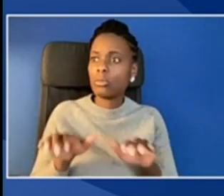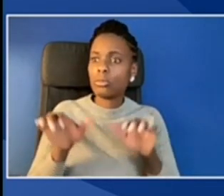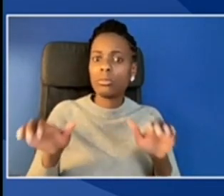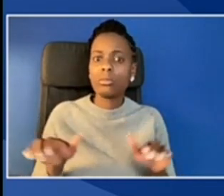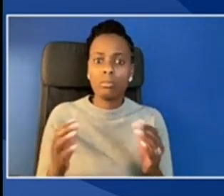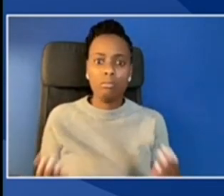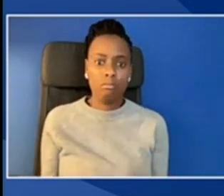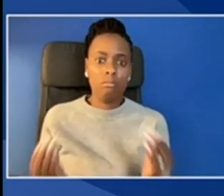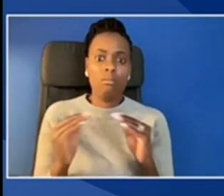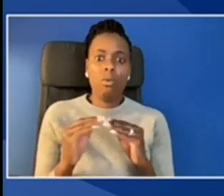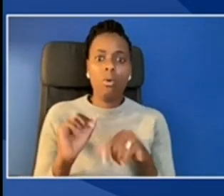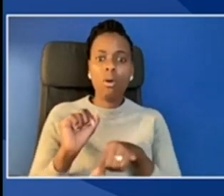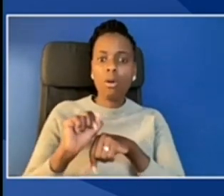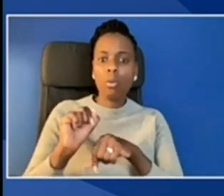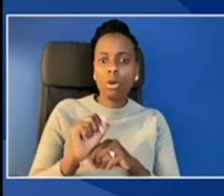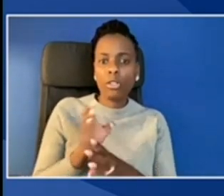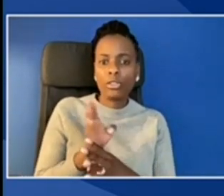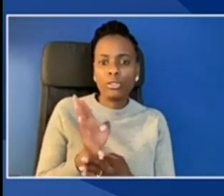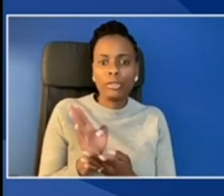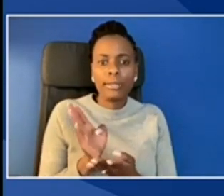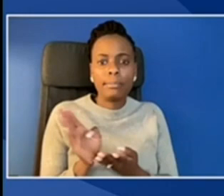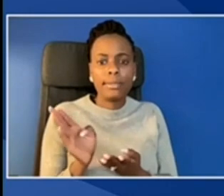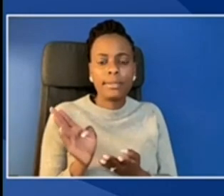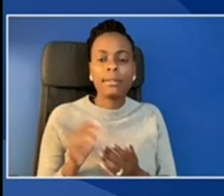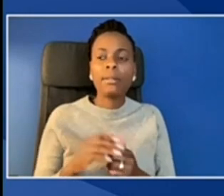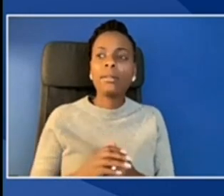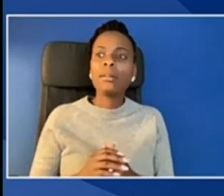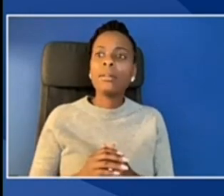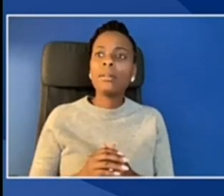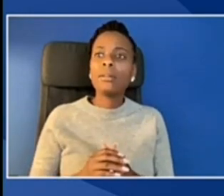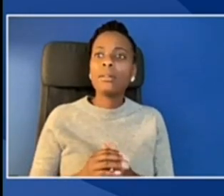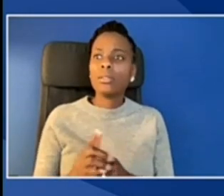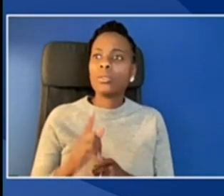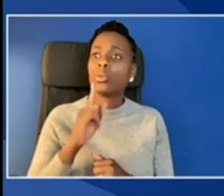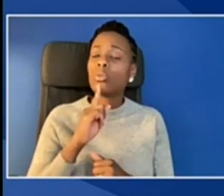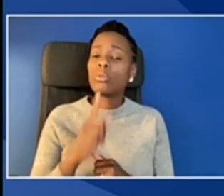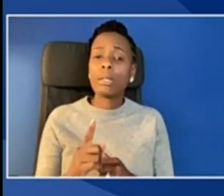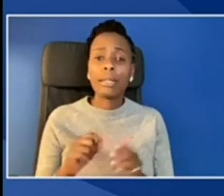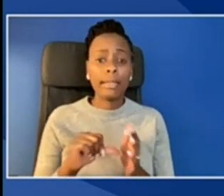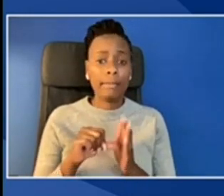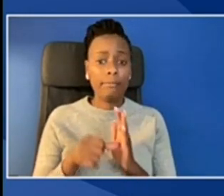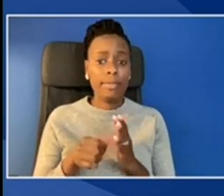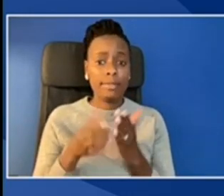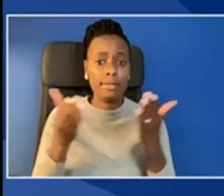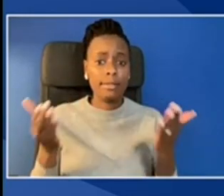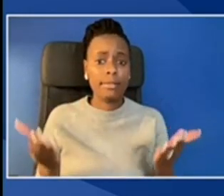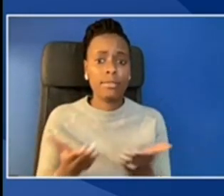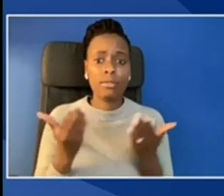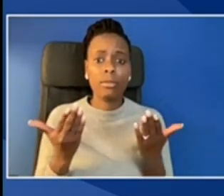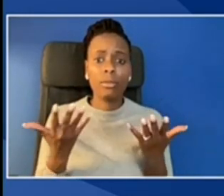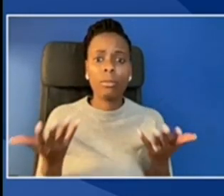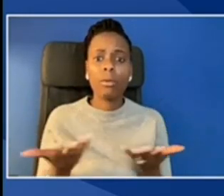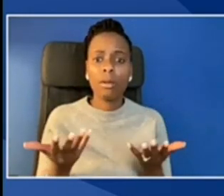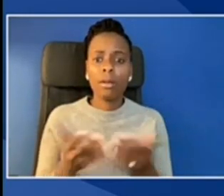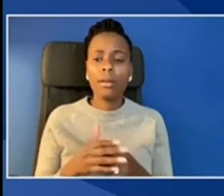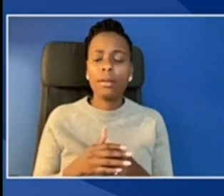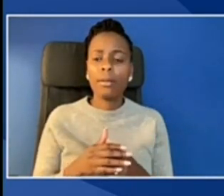work streams and so I think here really the emphasis is things that are application-based.